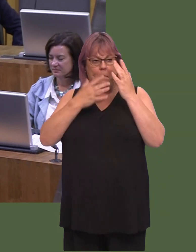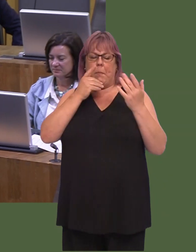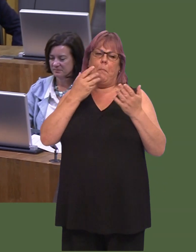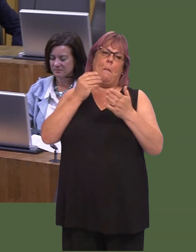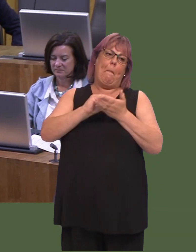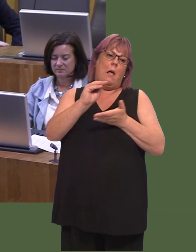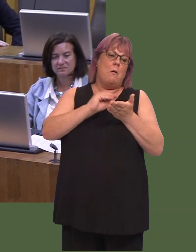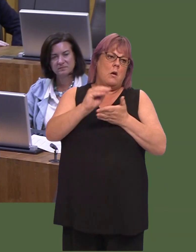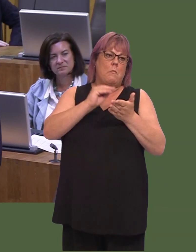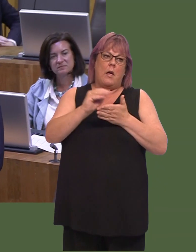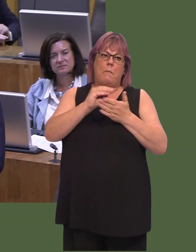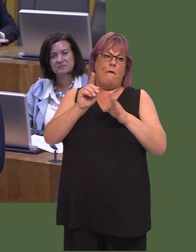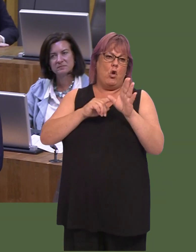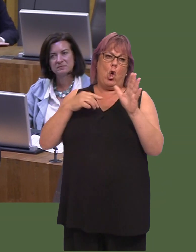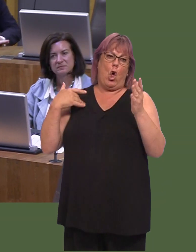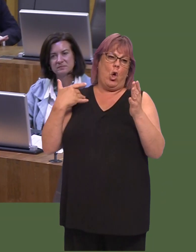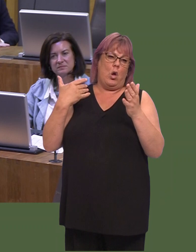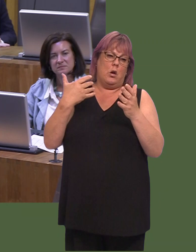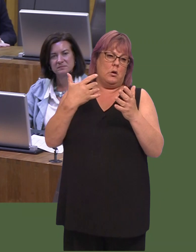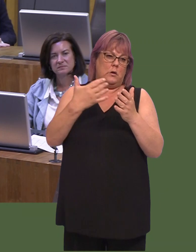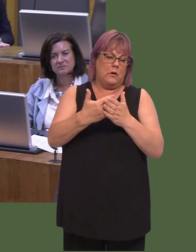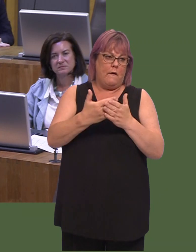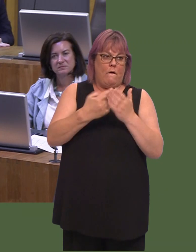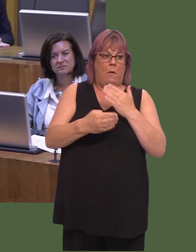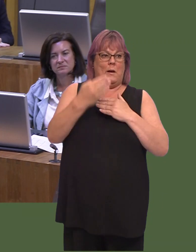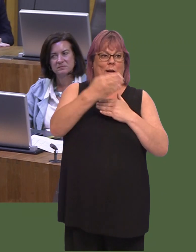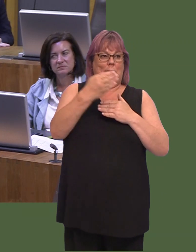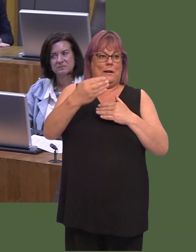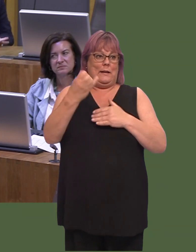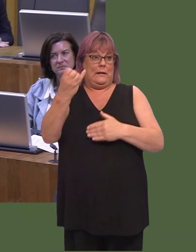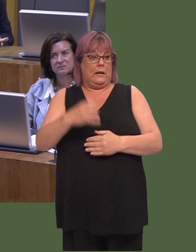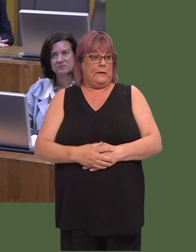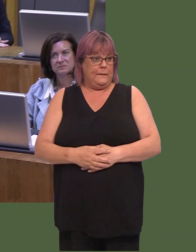People have been paying for many, many, many years, probably beyond the cost of the bridge as it was built in 1996.